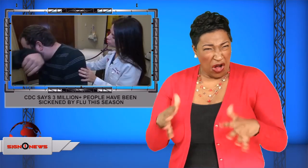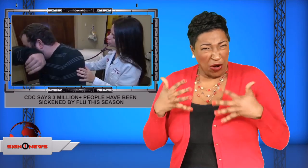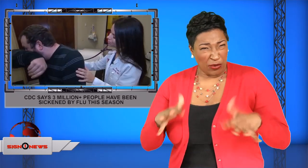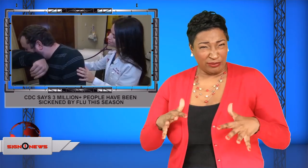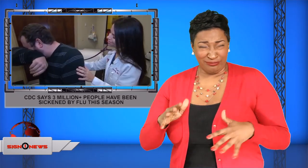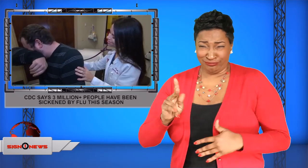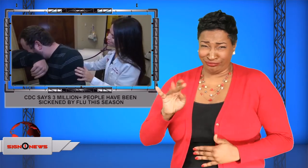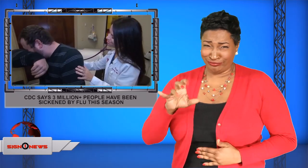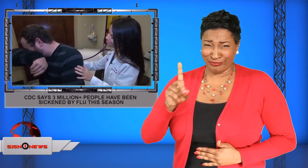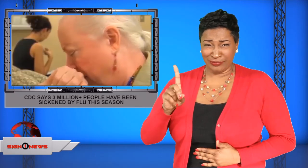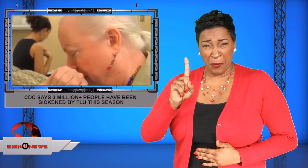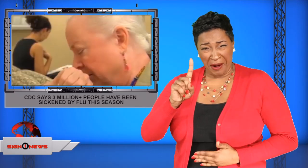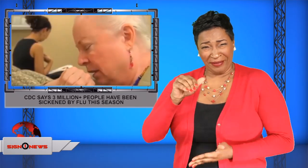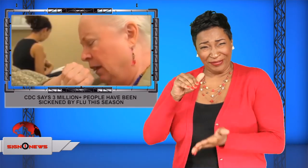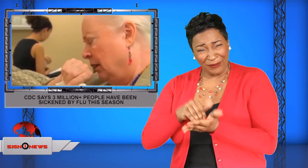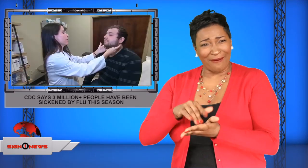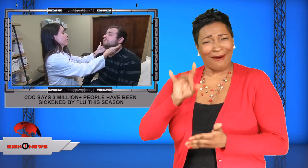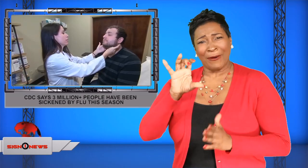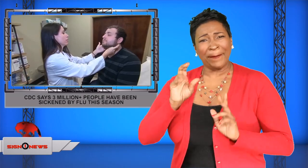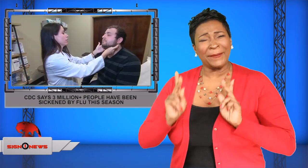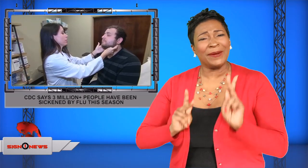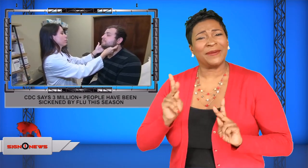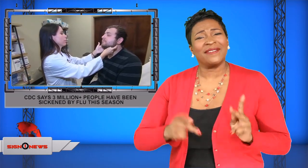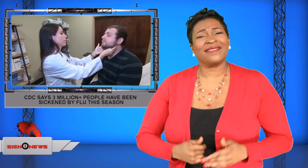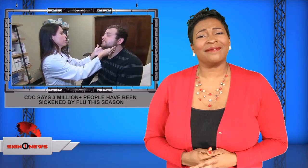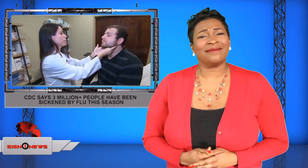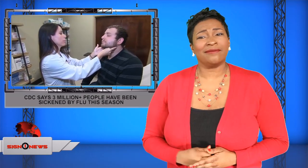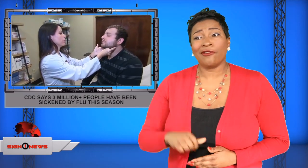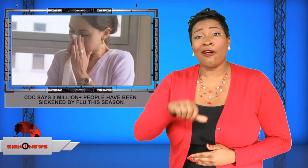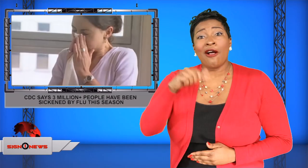since the official season began in late September.